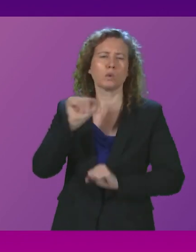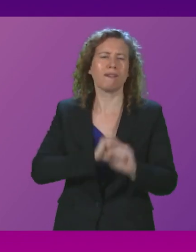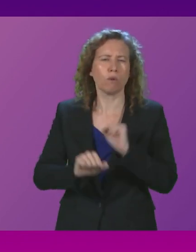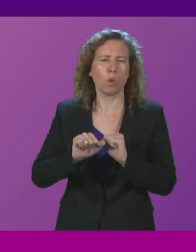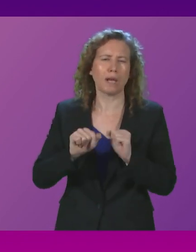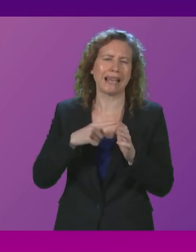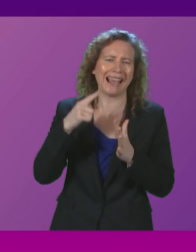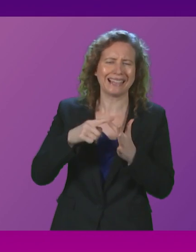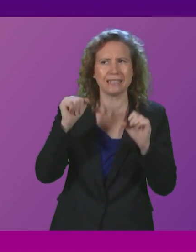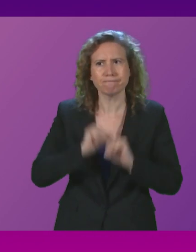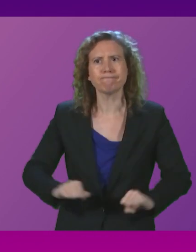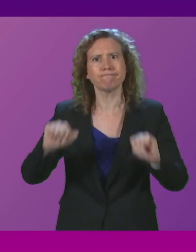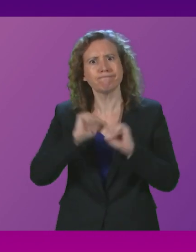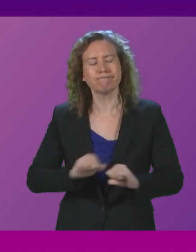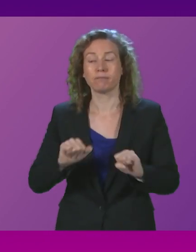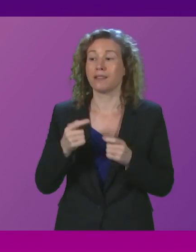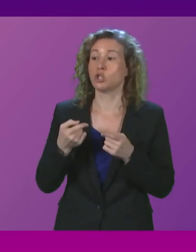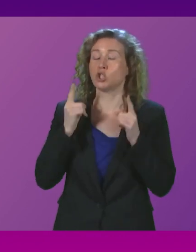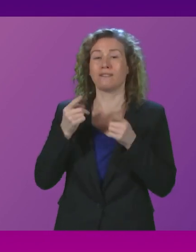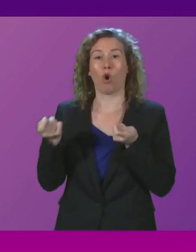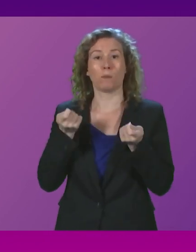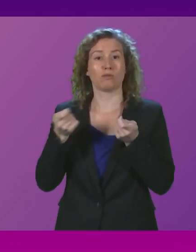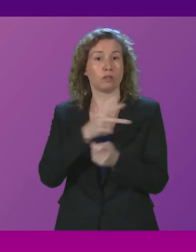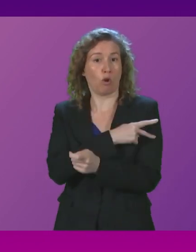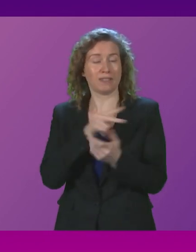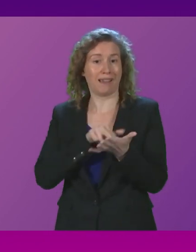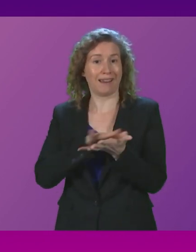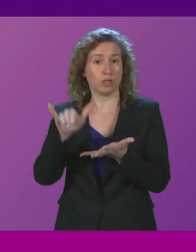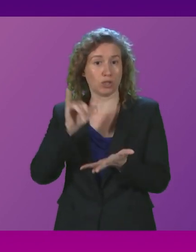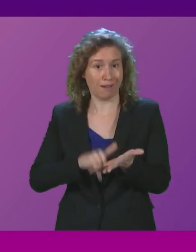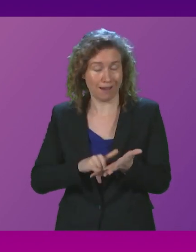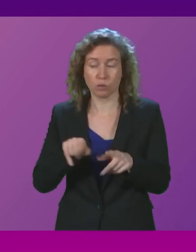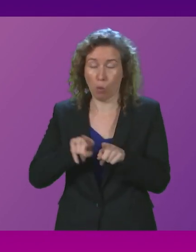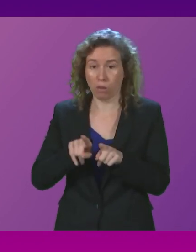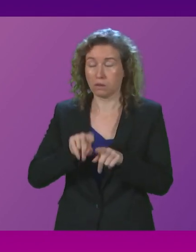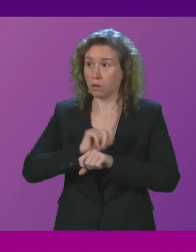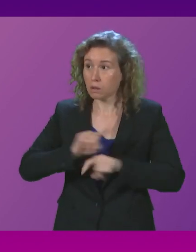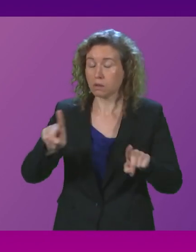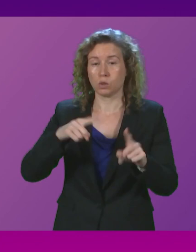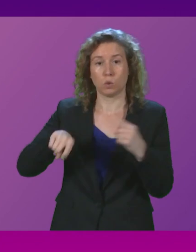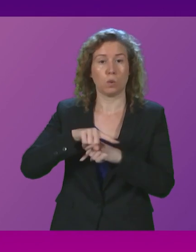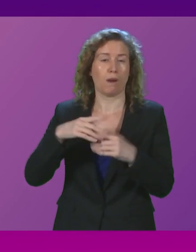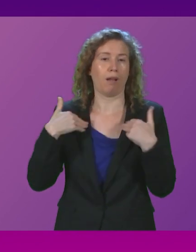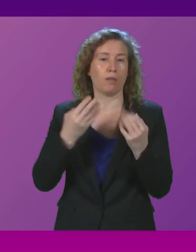This week, the chief operating officer of the NHS wrote to health boards with five additional